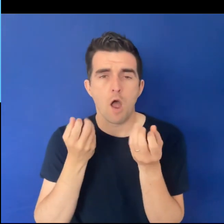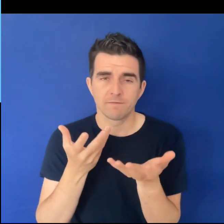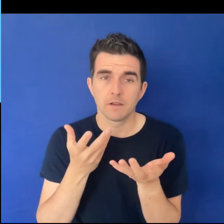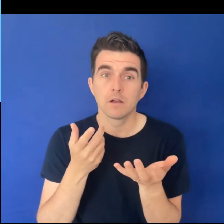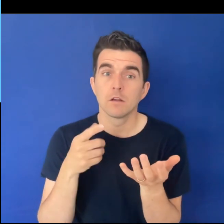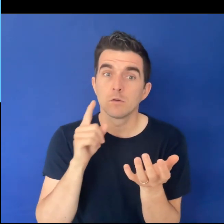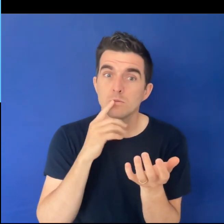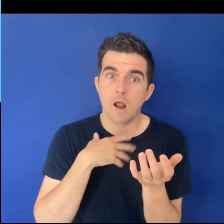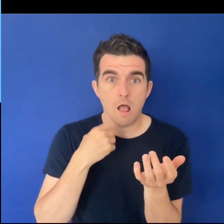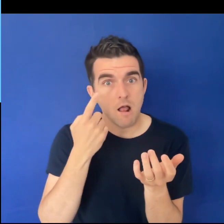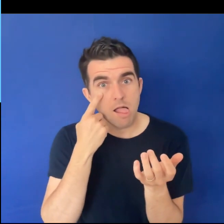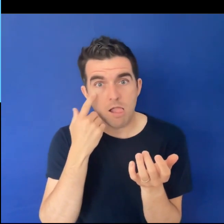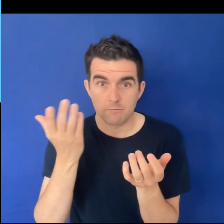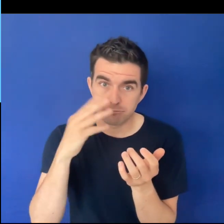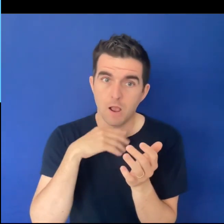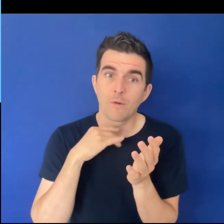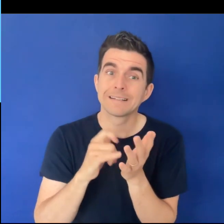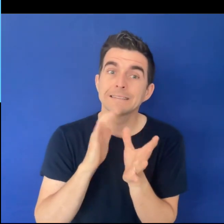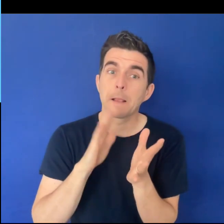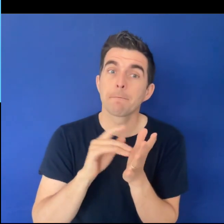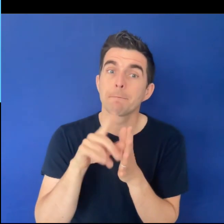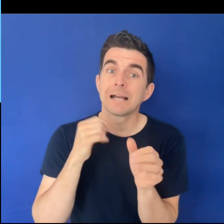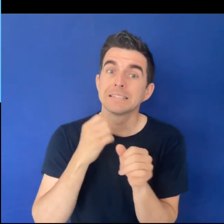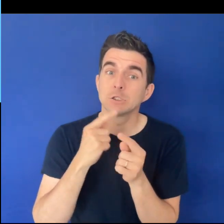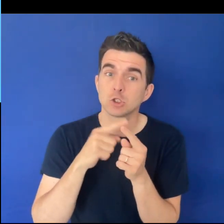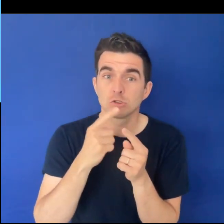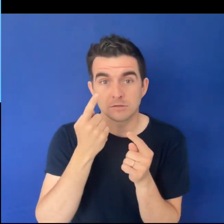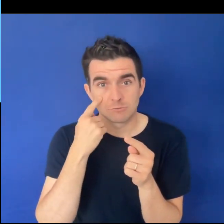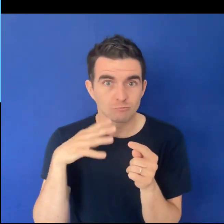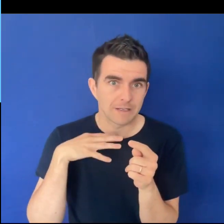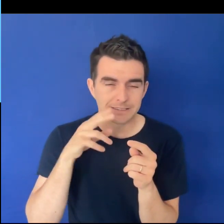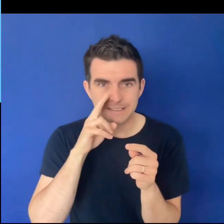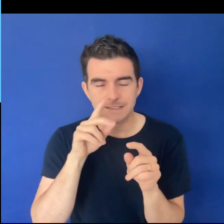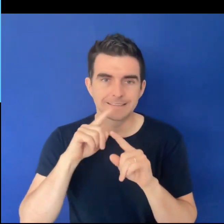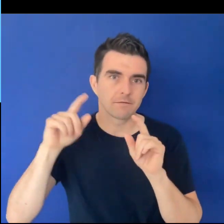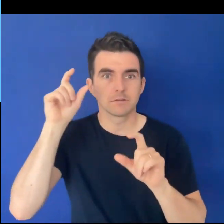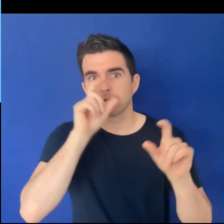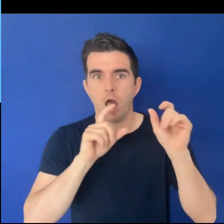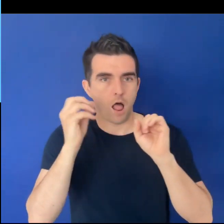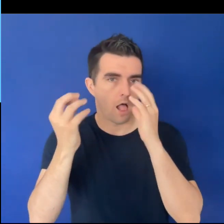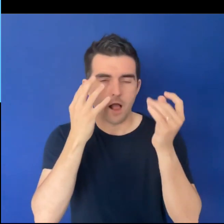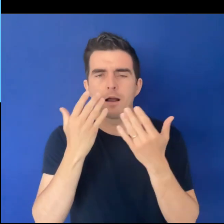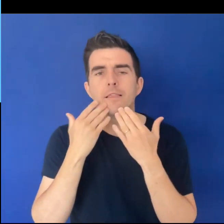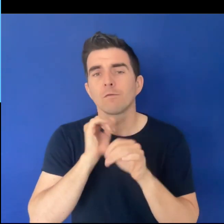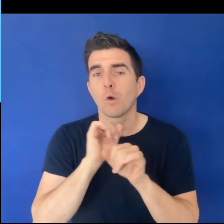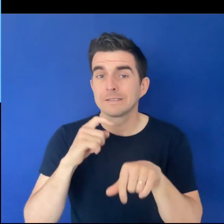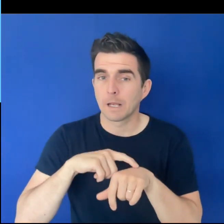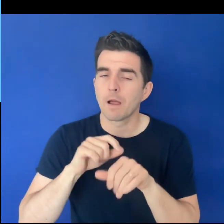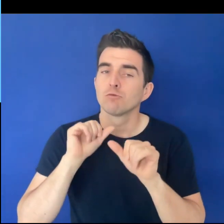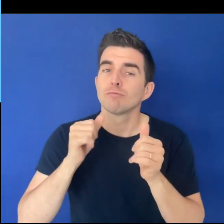to give it a try, head over to our Steam Page and get ready to recolour the world. Thank you for your time, and have a great day.